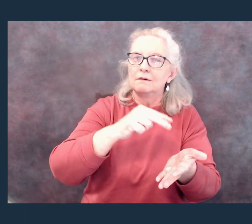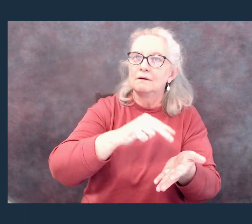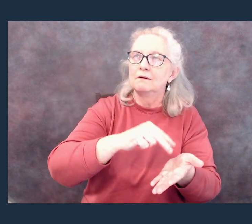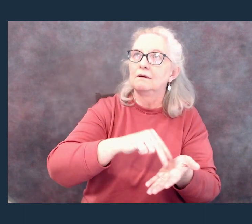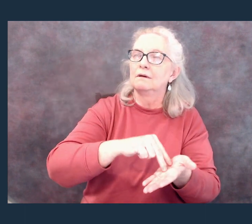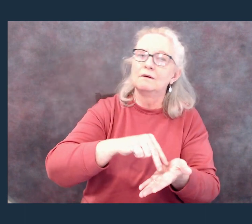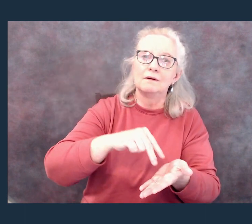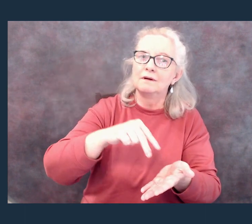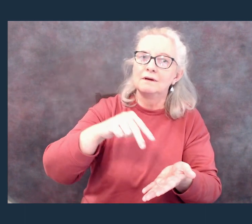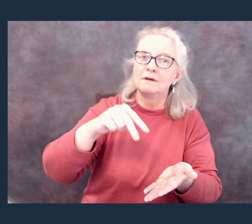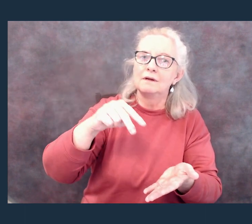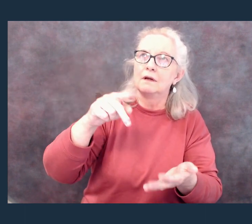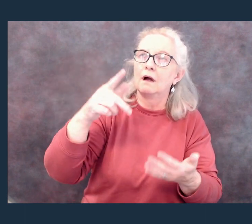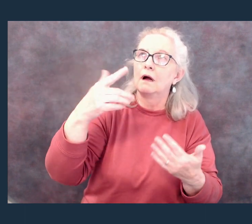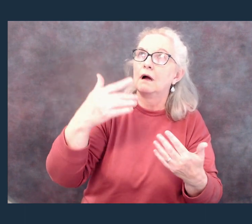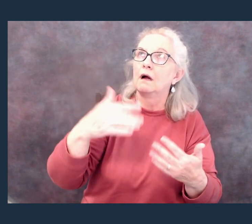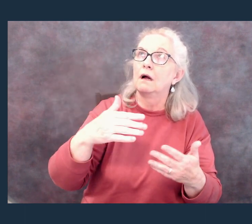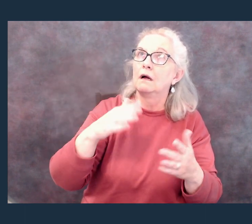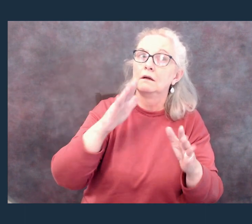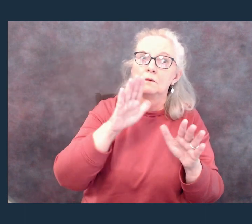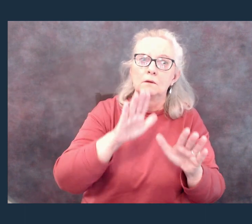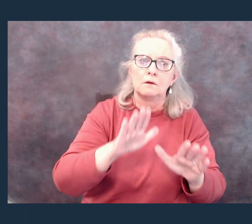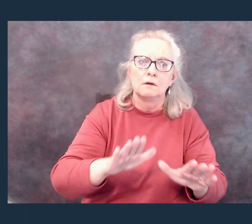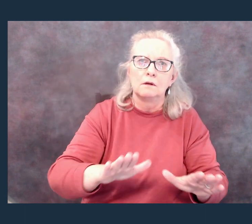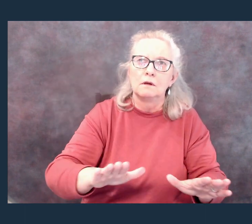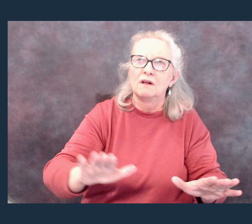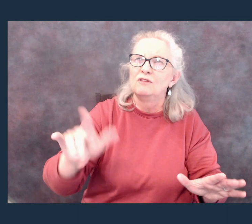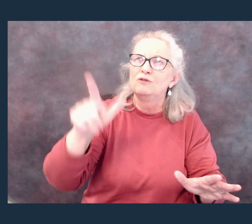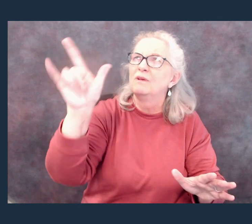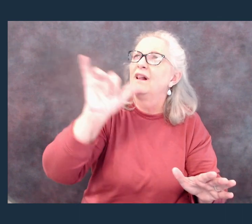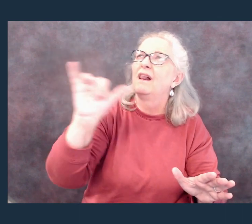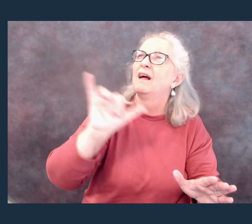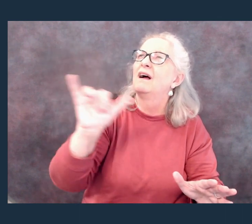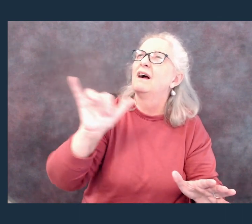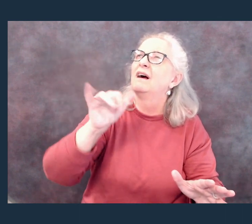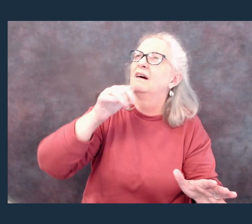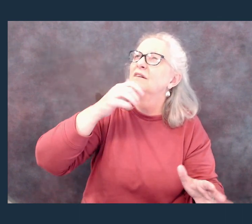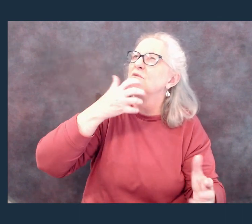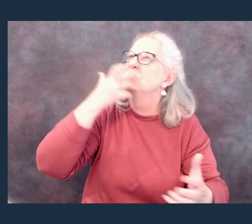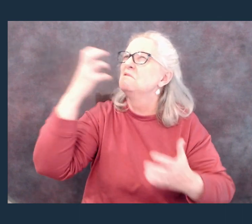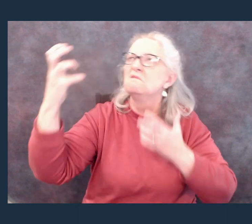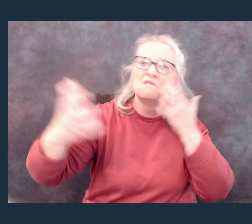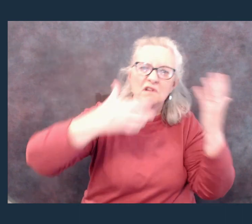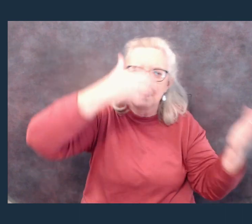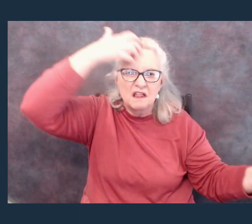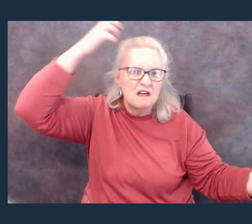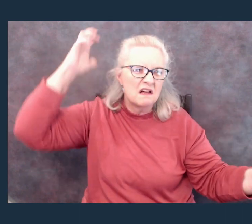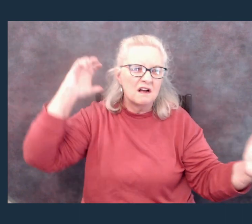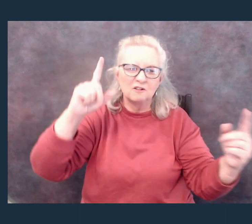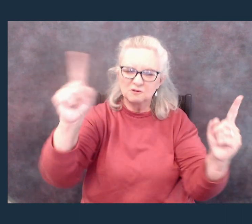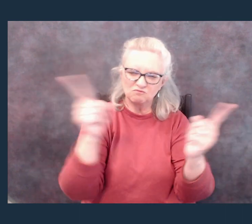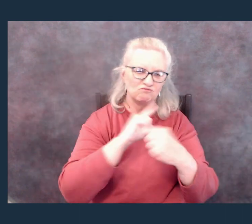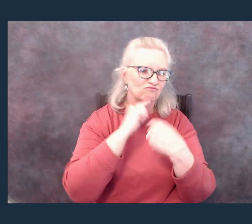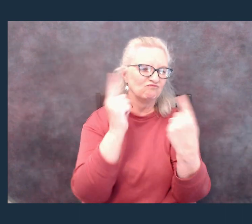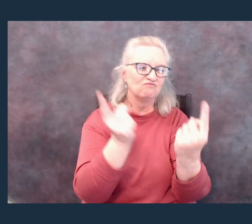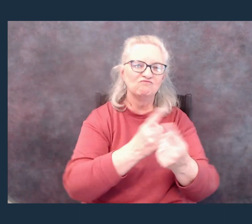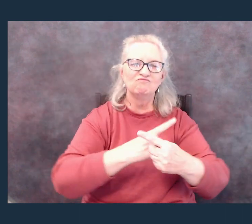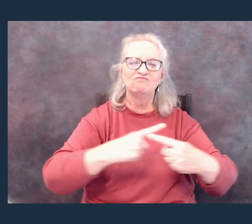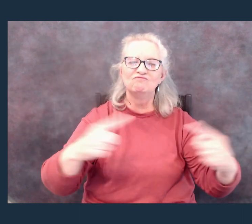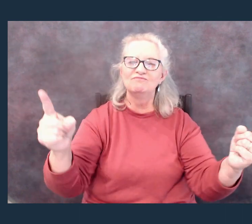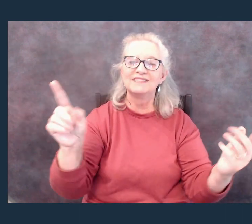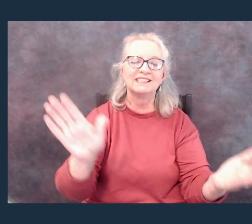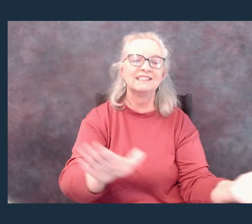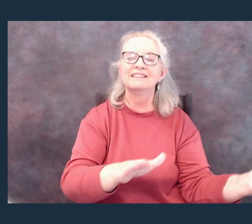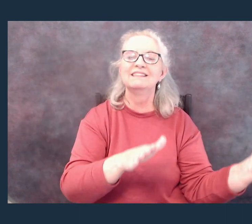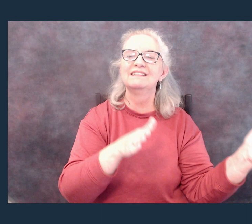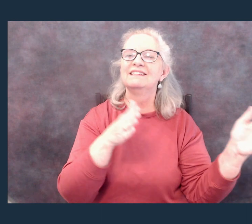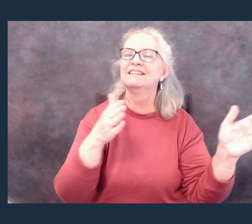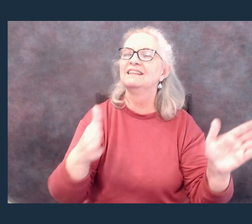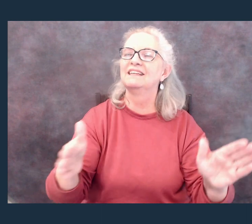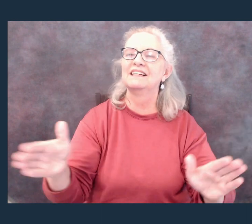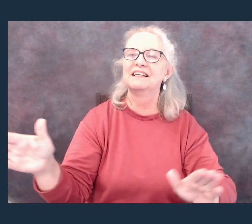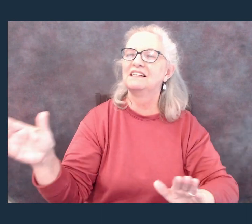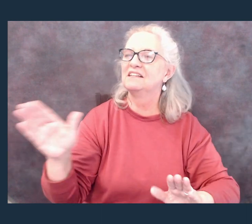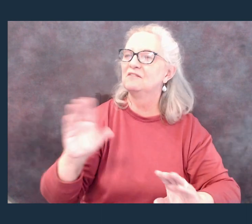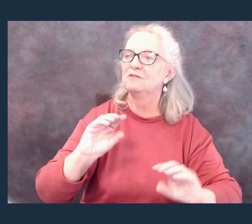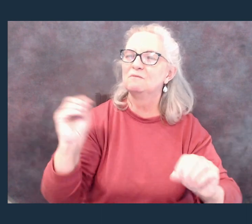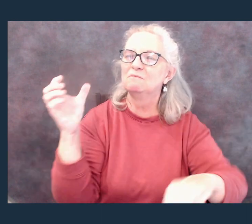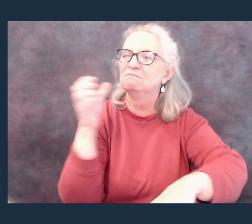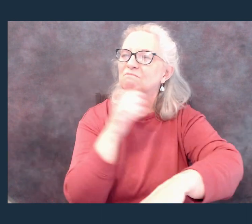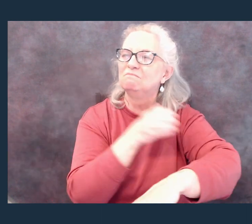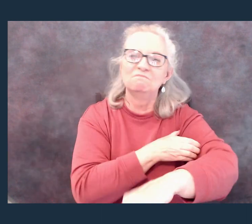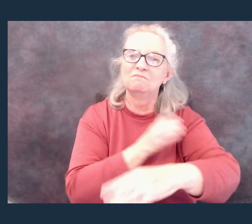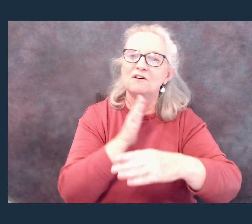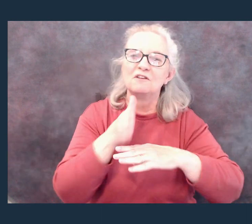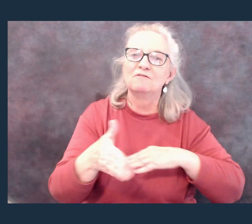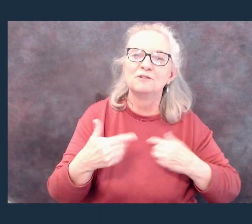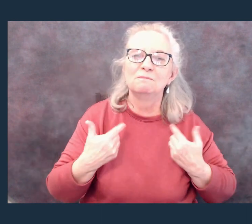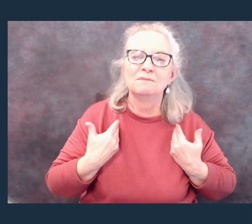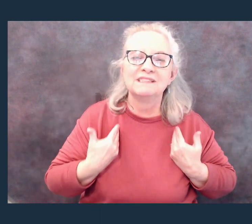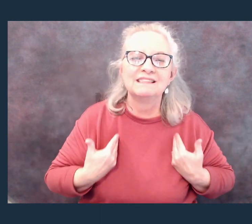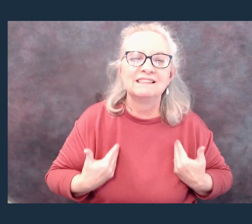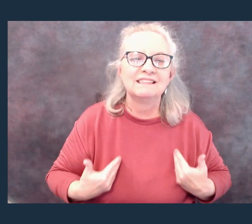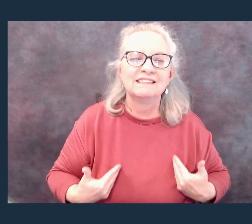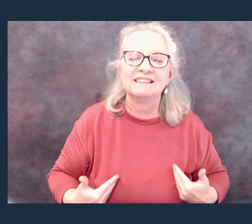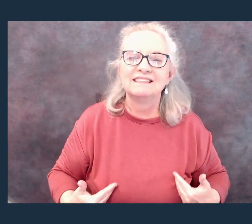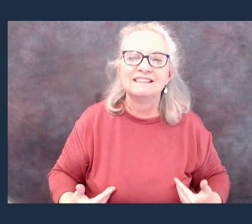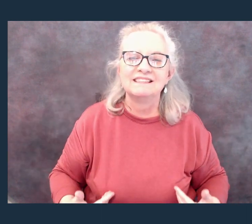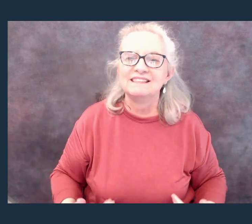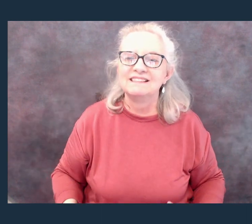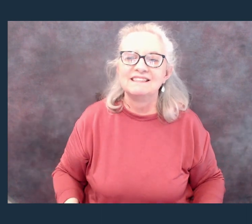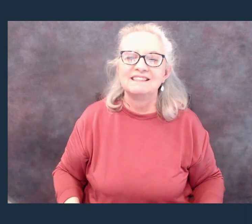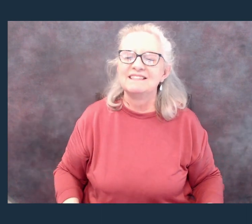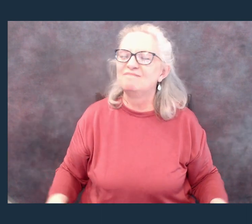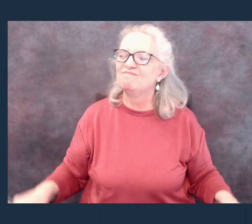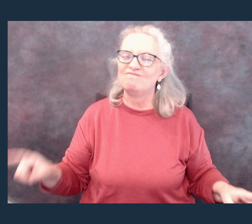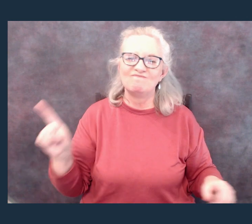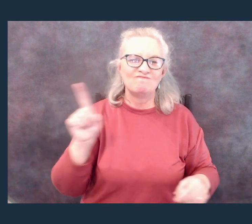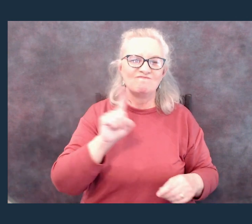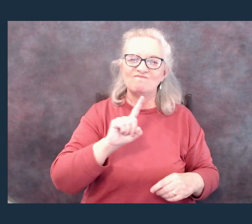Out of the silence, the roaring lion Declared the grave has no claim on me